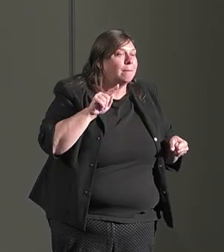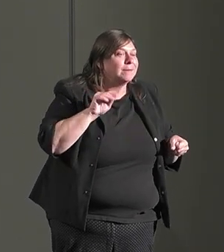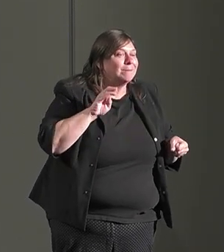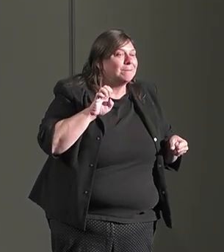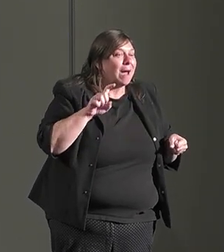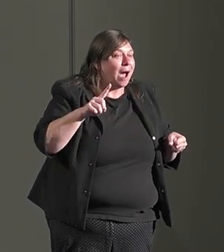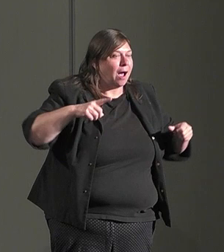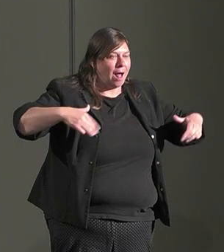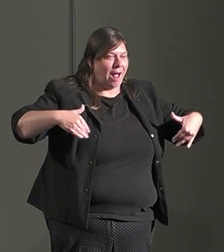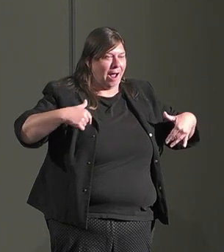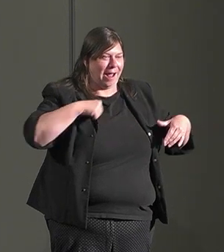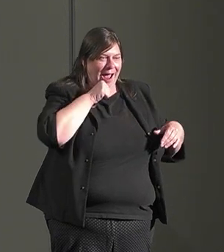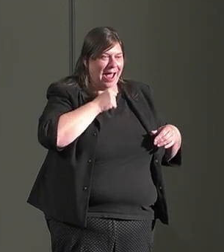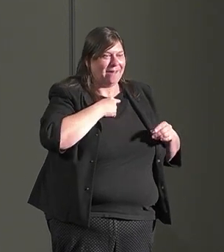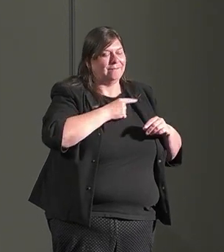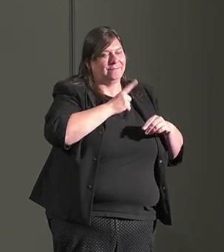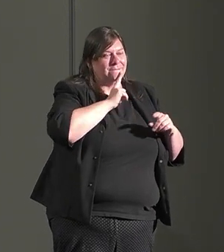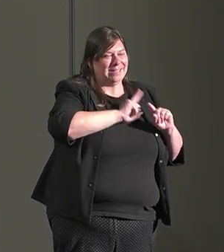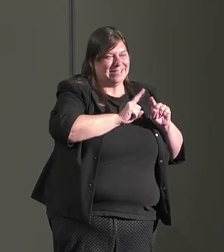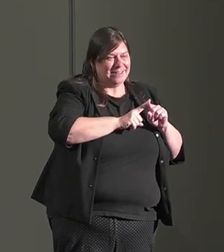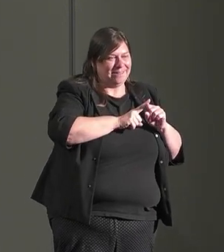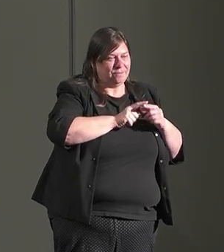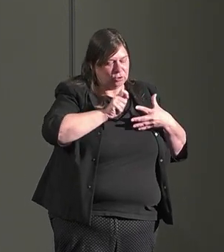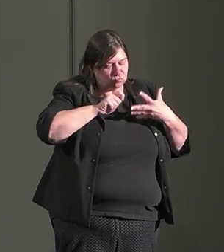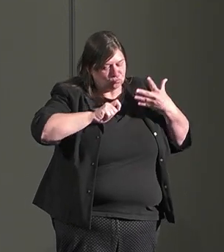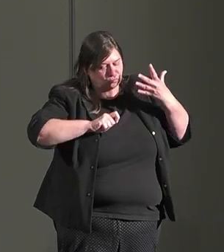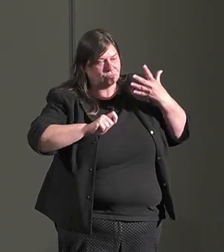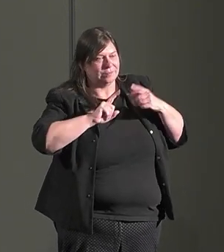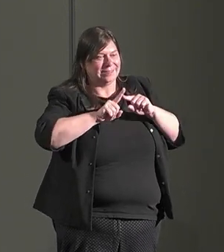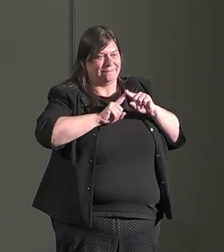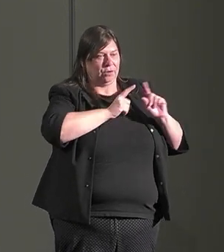all the proof points from the different dimensions working with VitalSource for